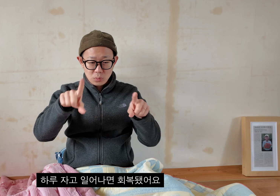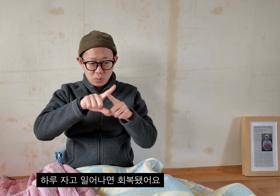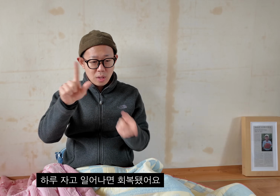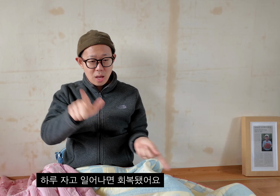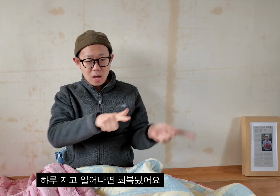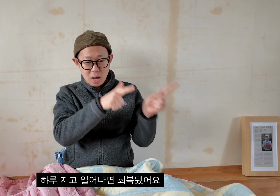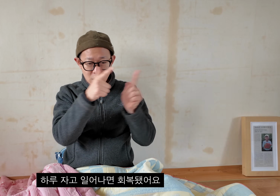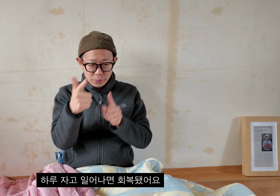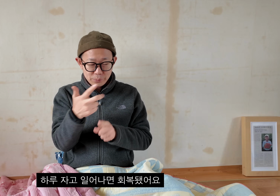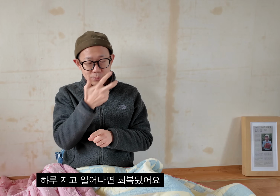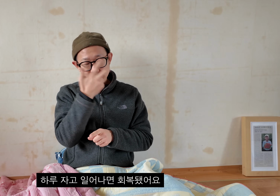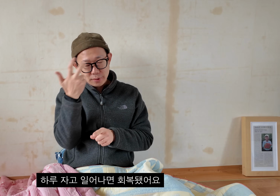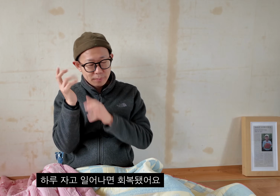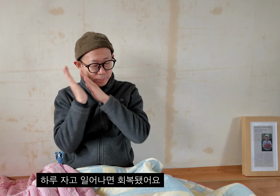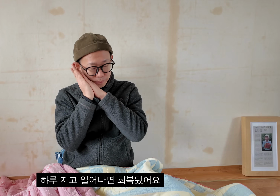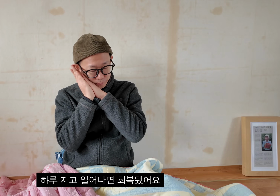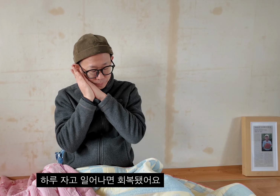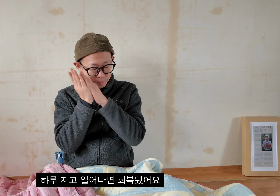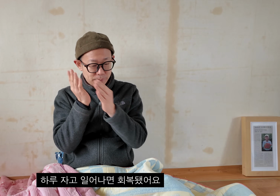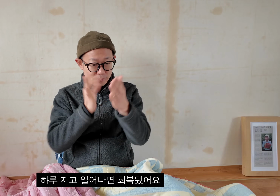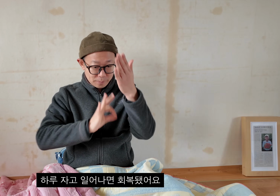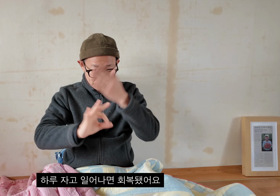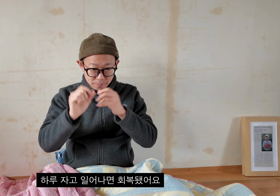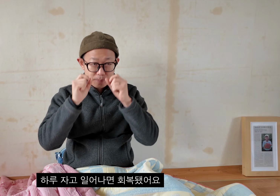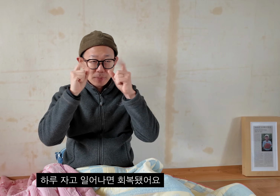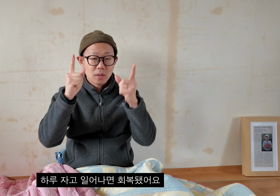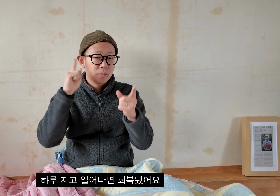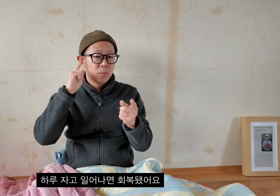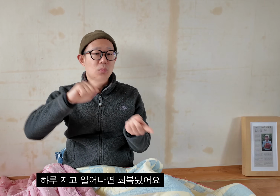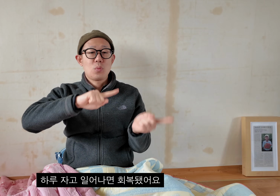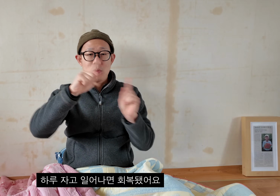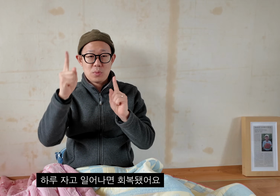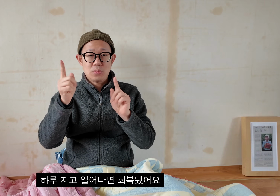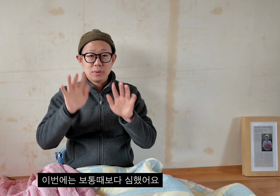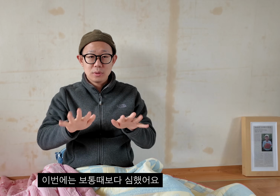I’d sleep one night and recover.